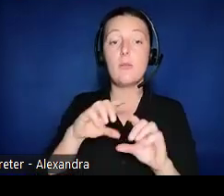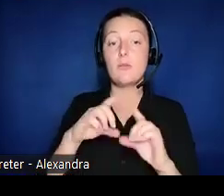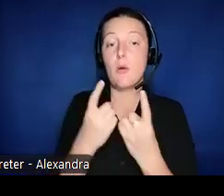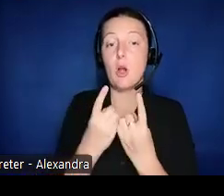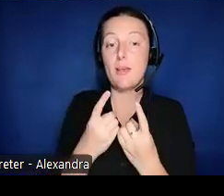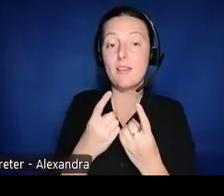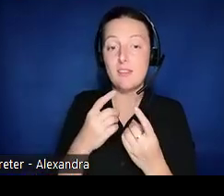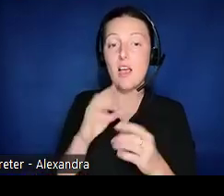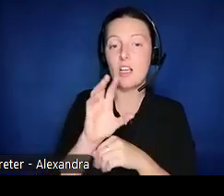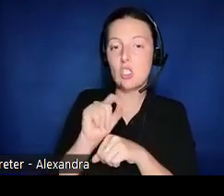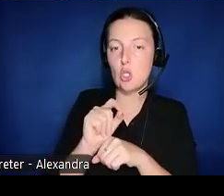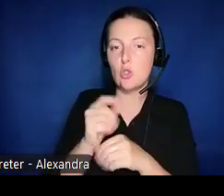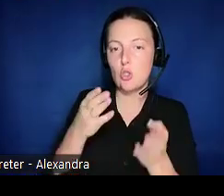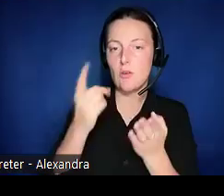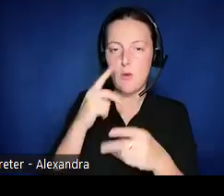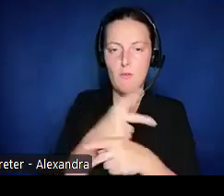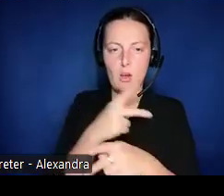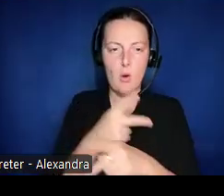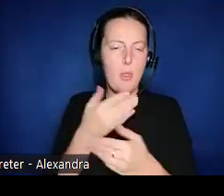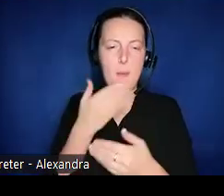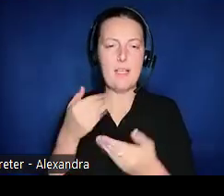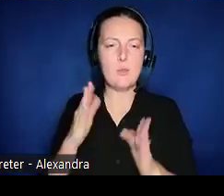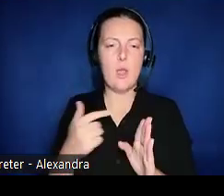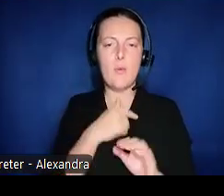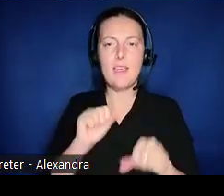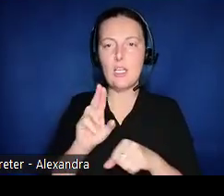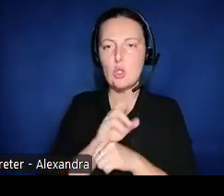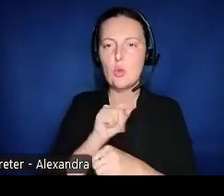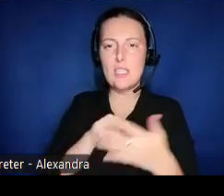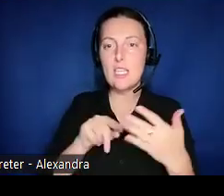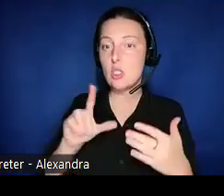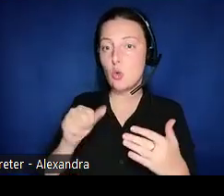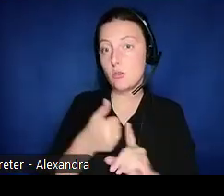that we can use these imperfect tools to advance our science and mitigate human suffering as